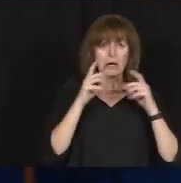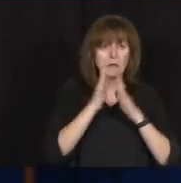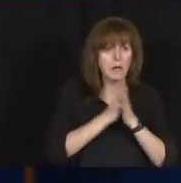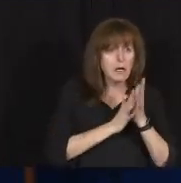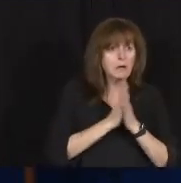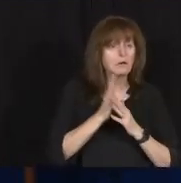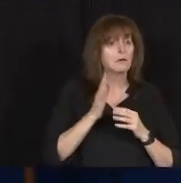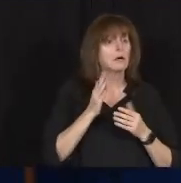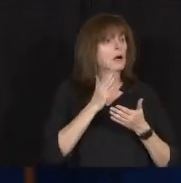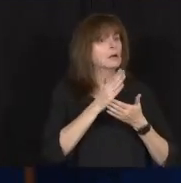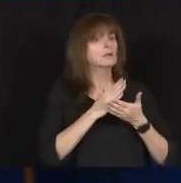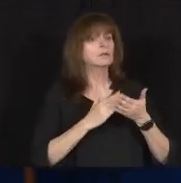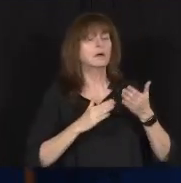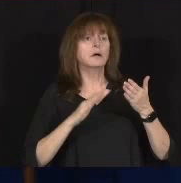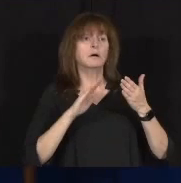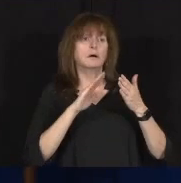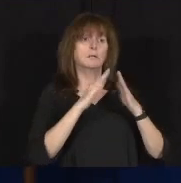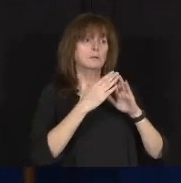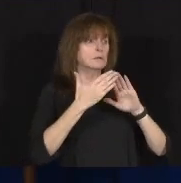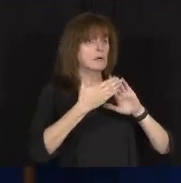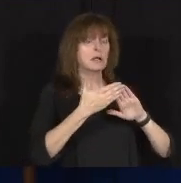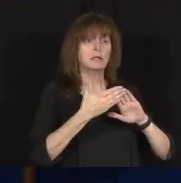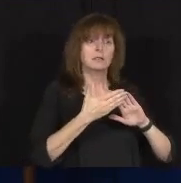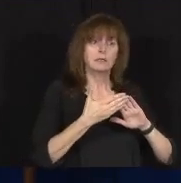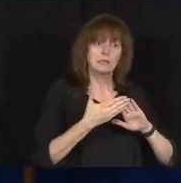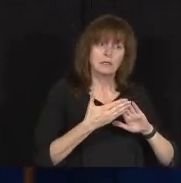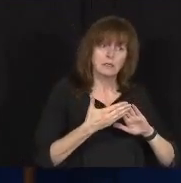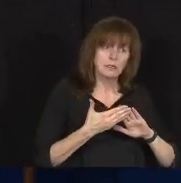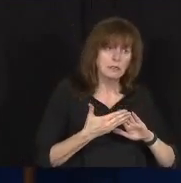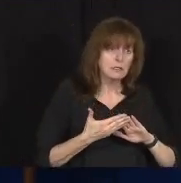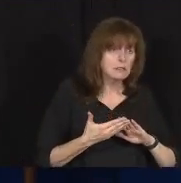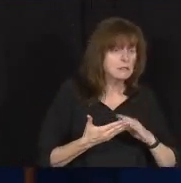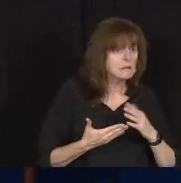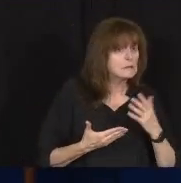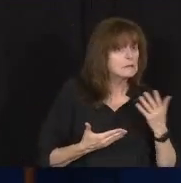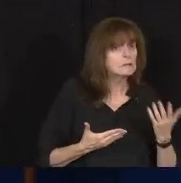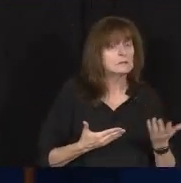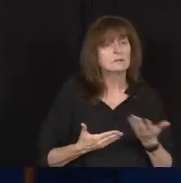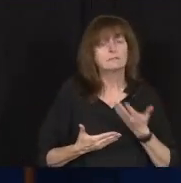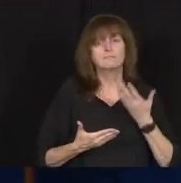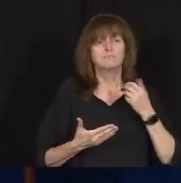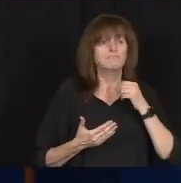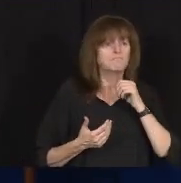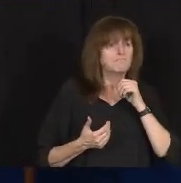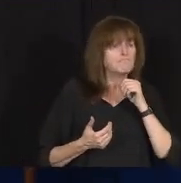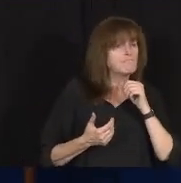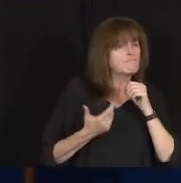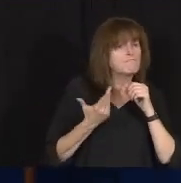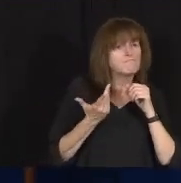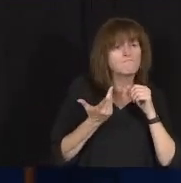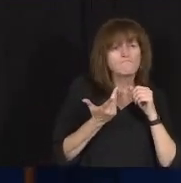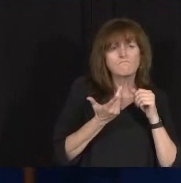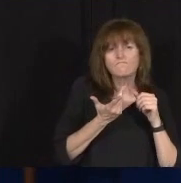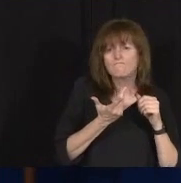Some municipalities are taking action and finding people. Should they be more aggressive with it? Of course litter is awful but the possibility of